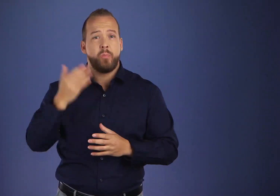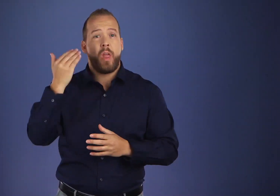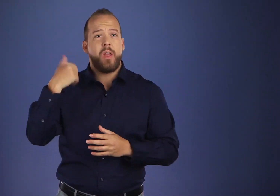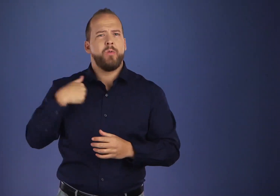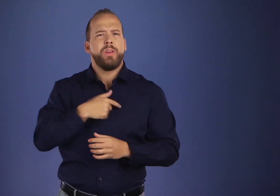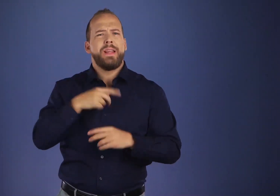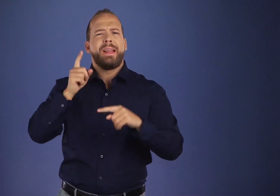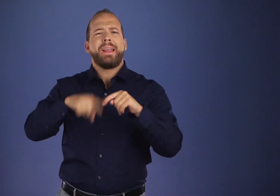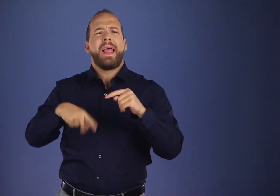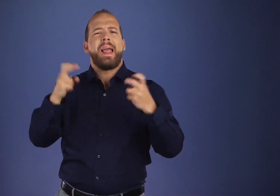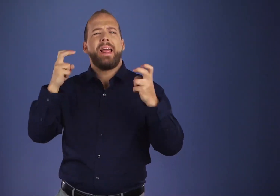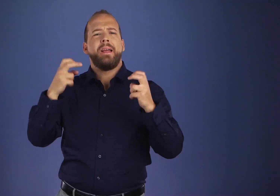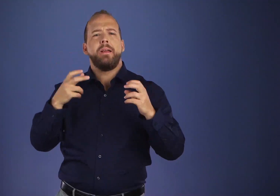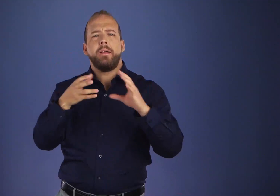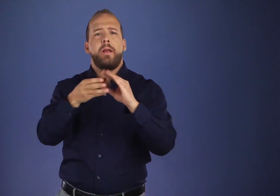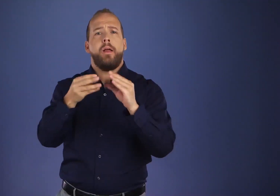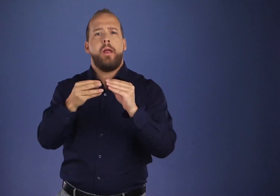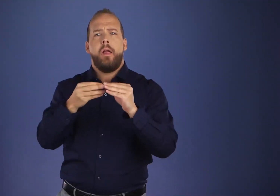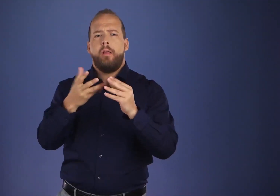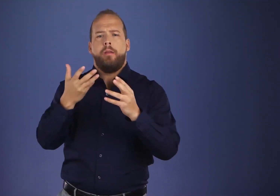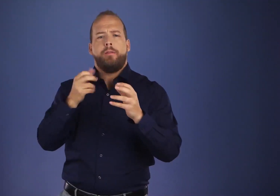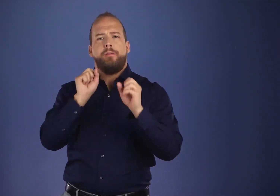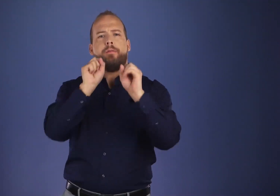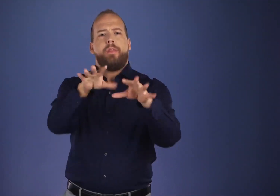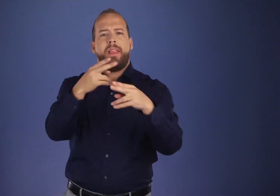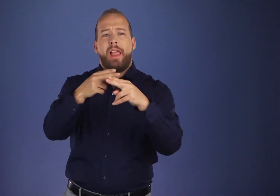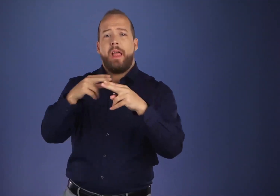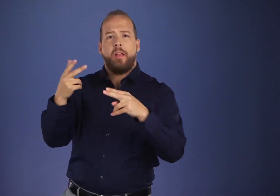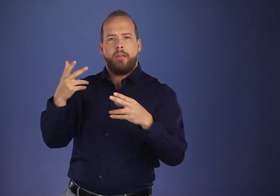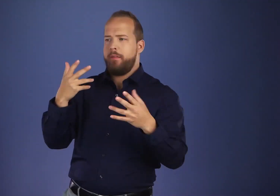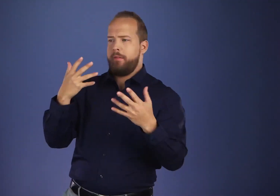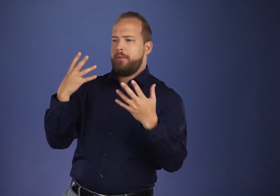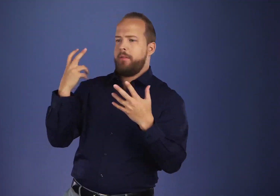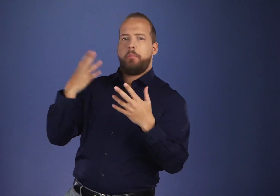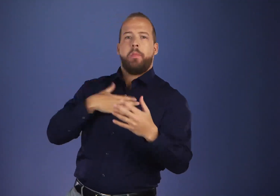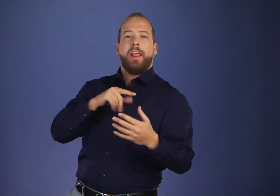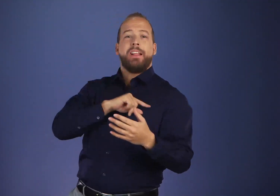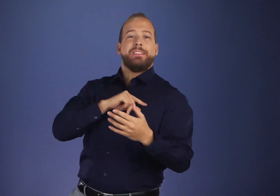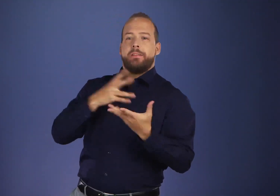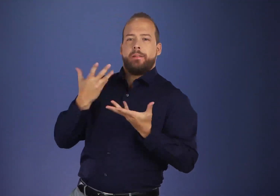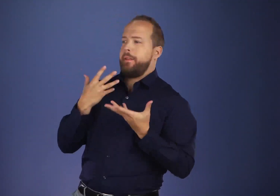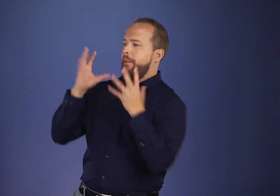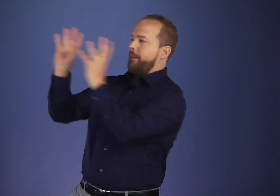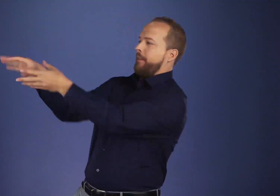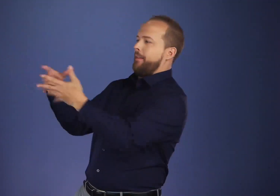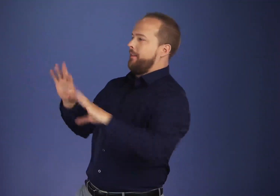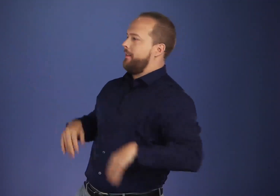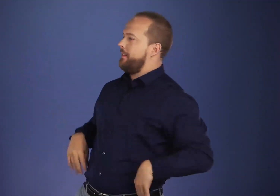It does not lighten our burden when we recklessly make the crosses of others heavier.